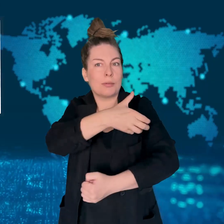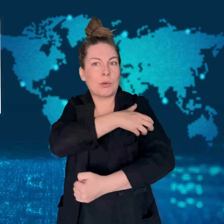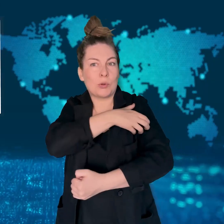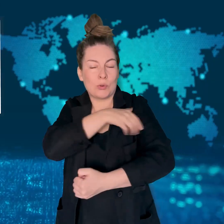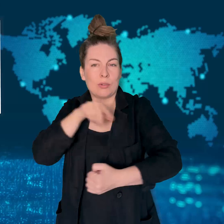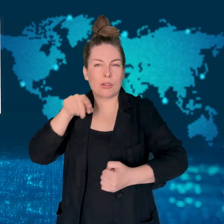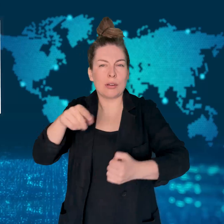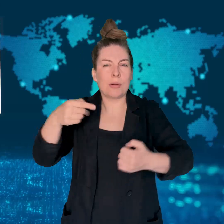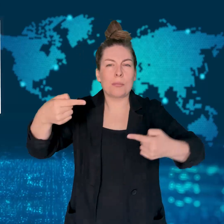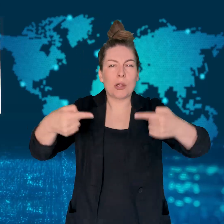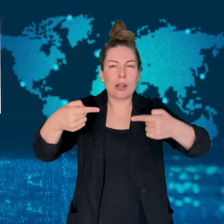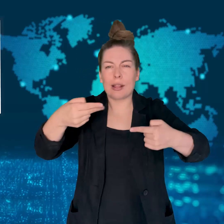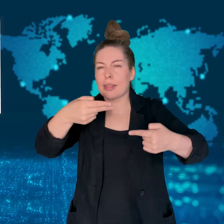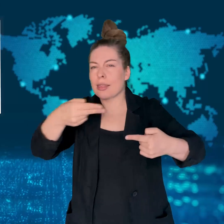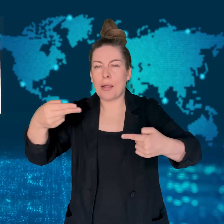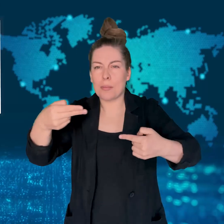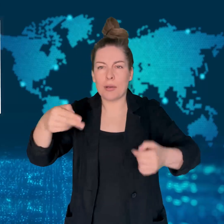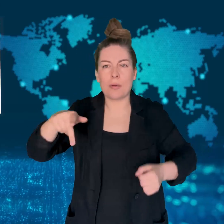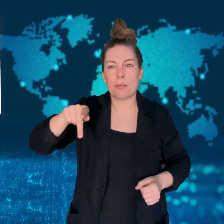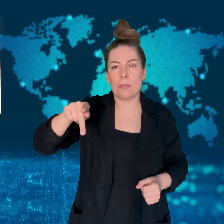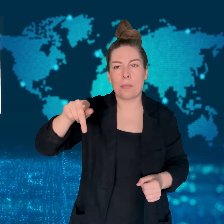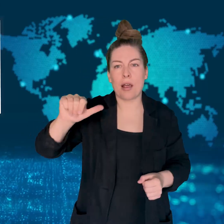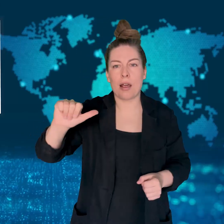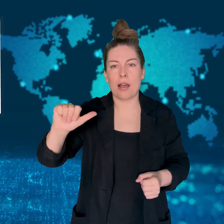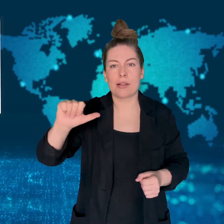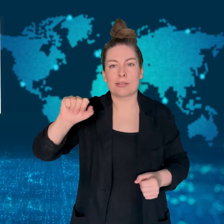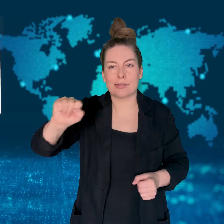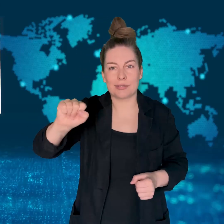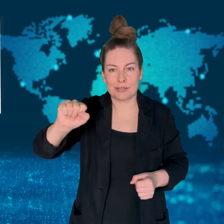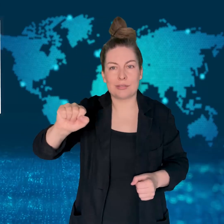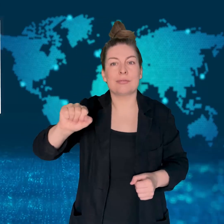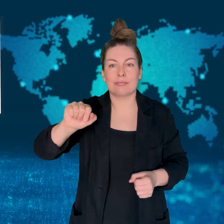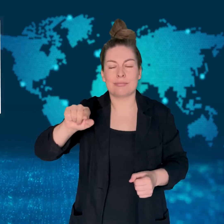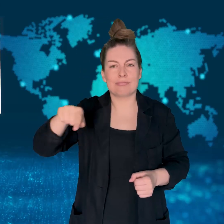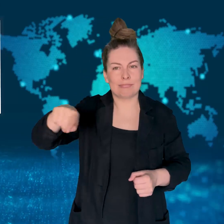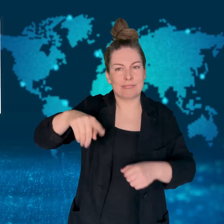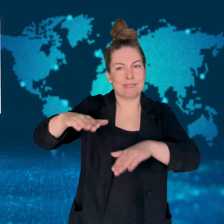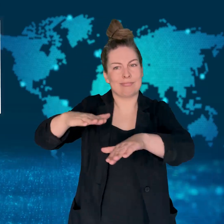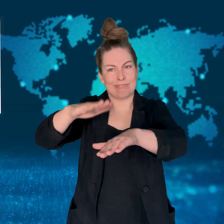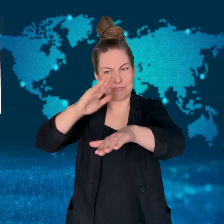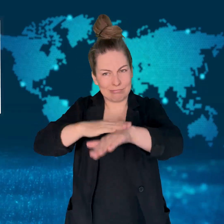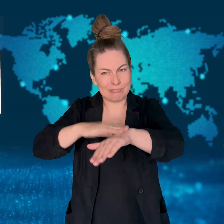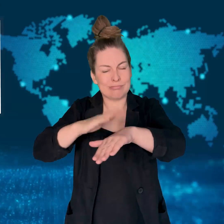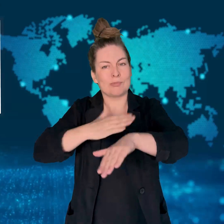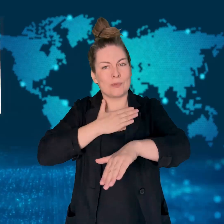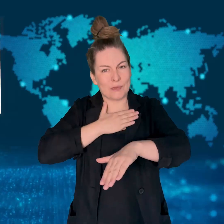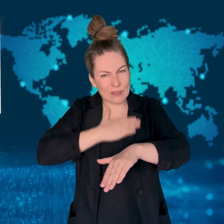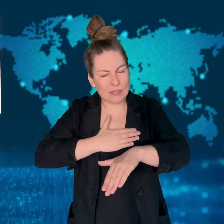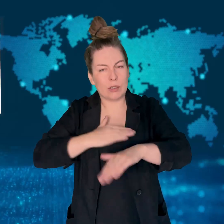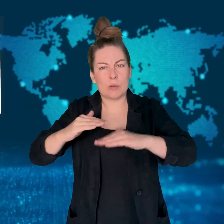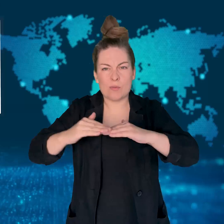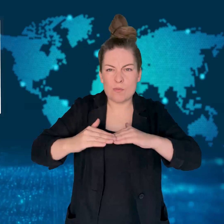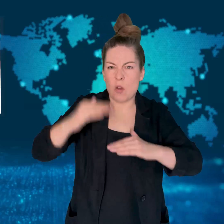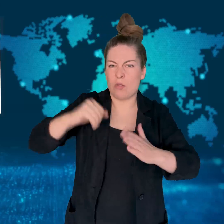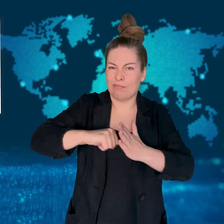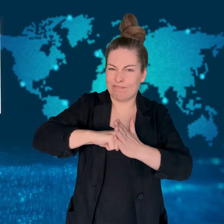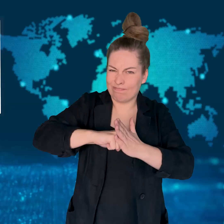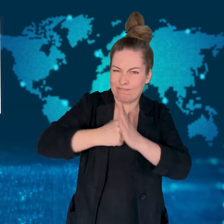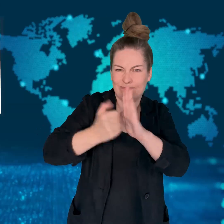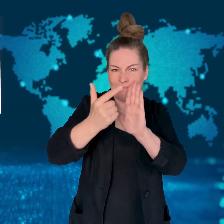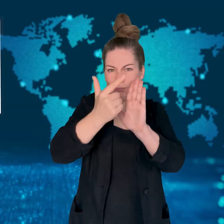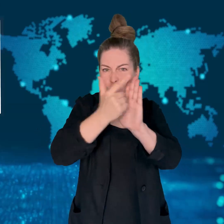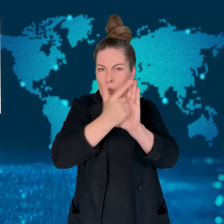The PAS - a conservative party - has urged harsher Sharia laws.